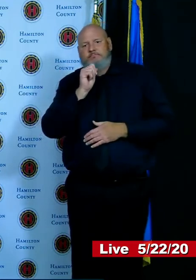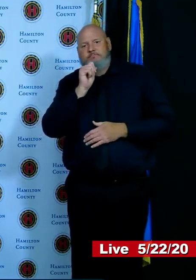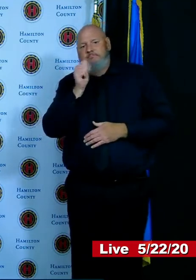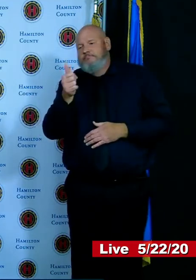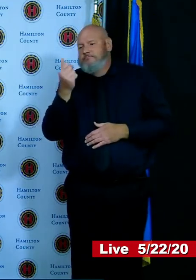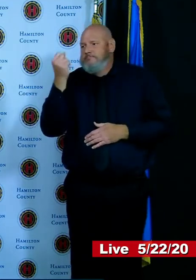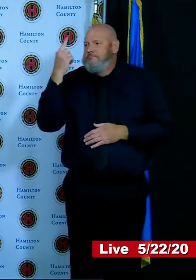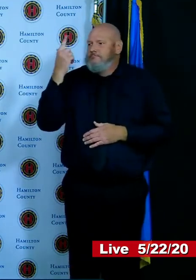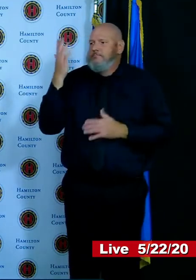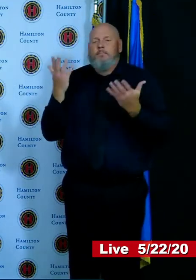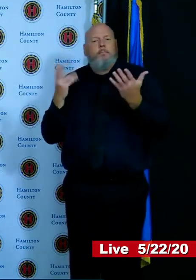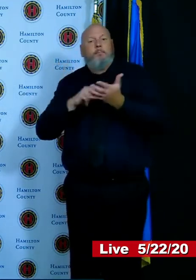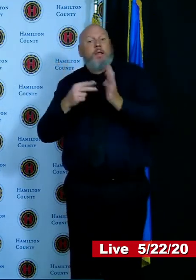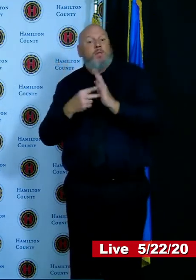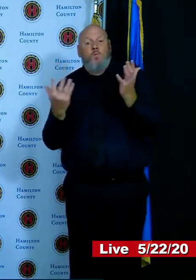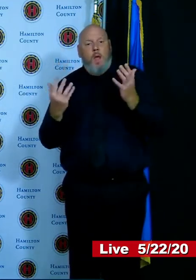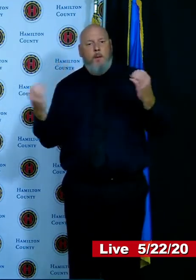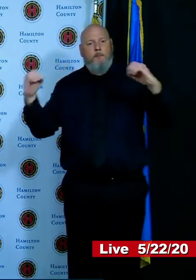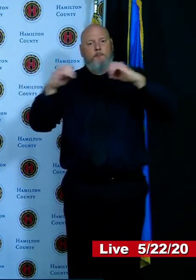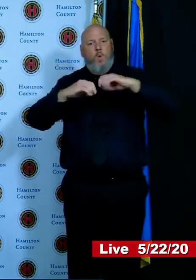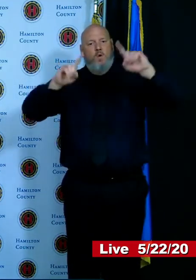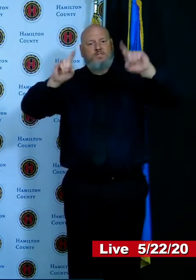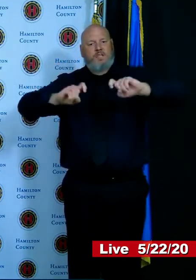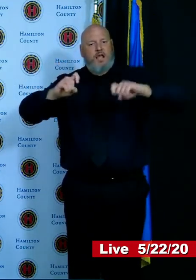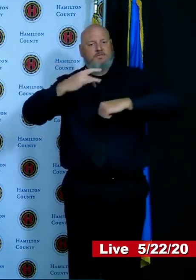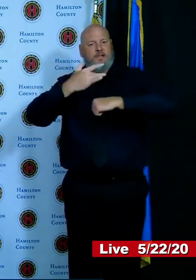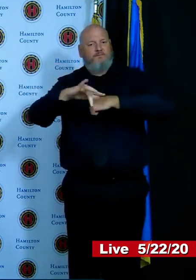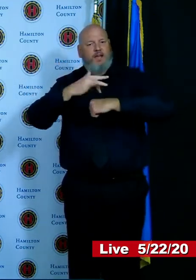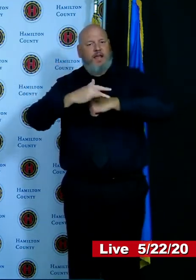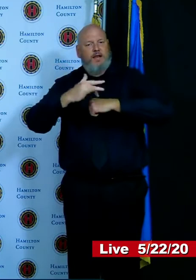would I elaborate when I've got the expert here to talk about this but I do